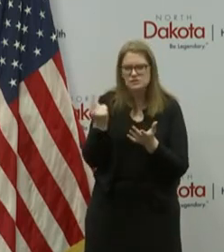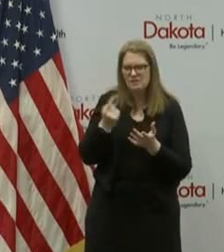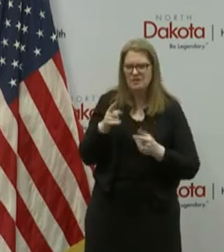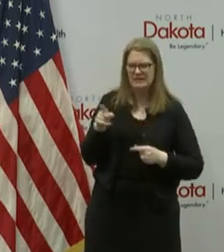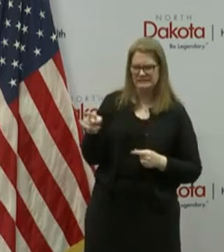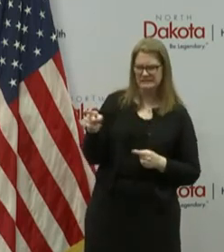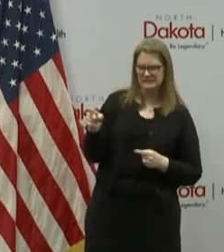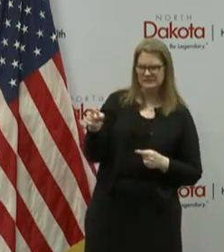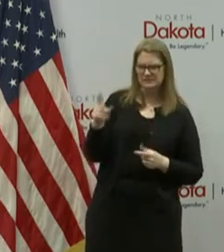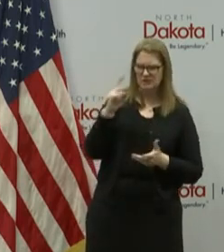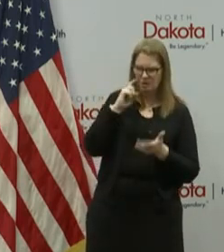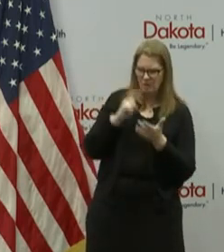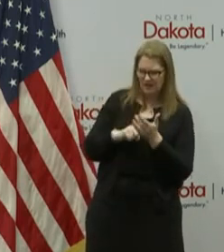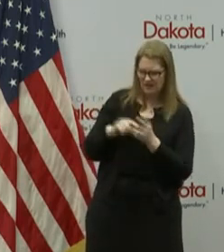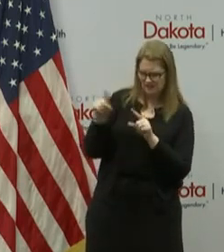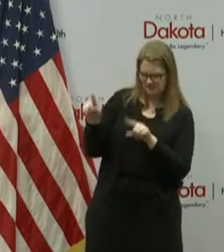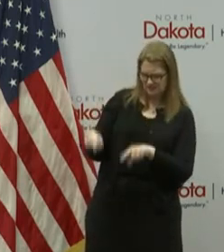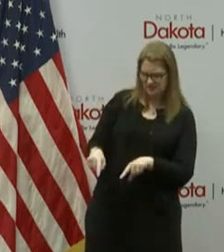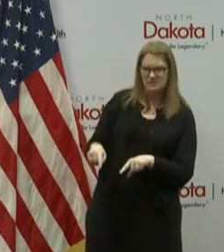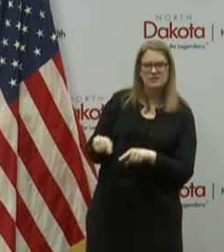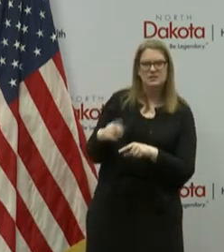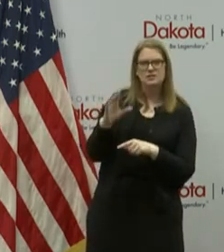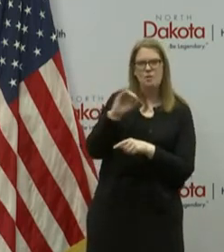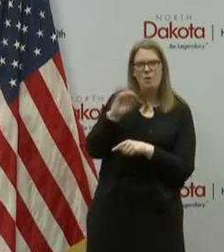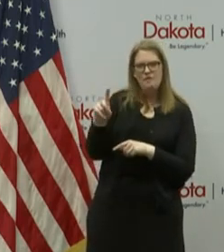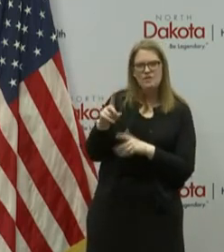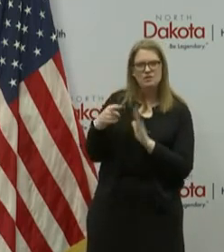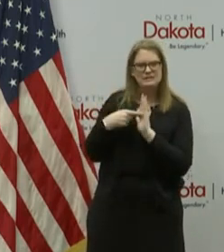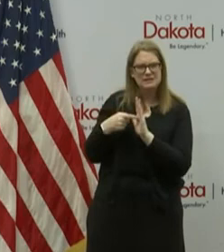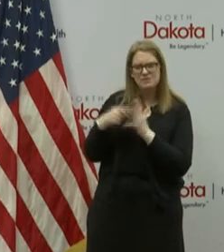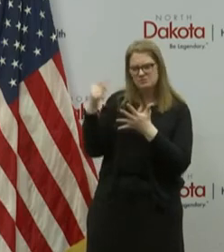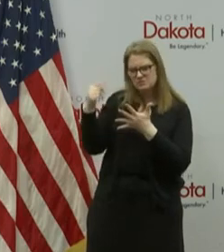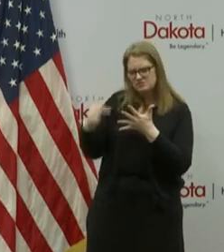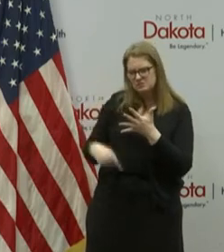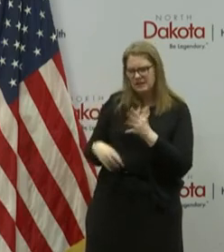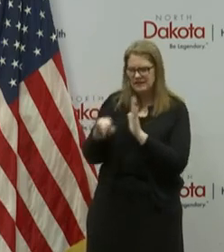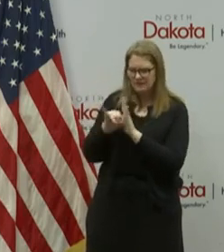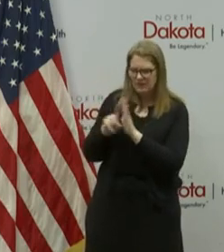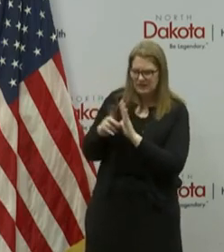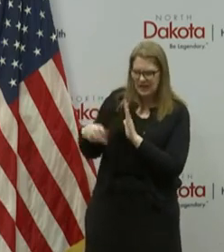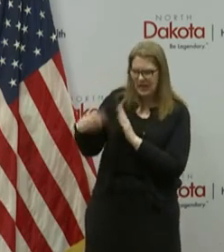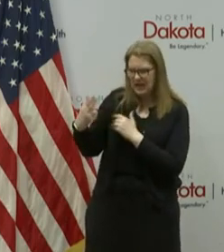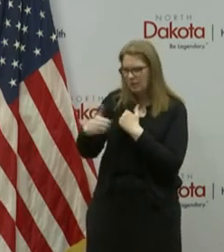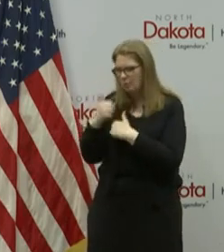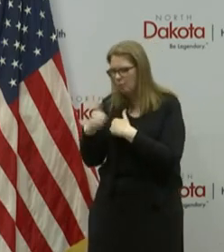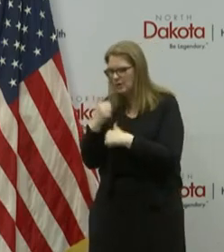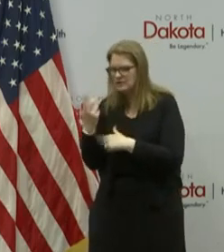BEHAVIORALHEALTH.nd.org. I.P.O. -- YOU KNOW TO RECOGNIZE